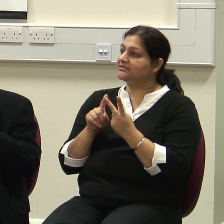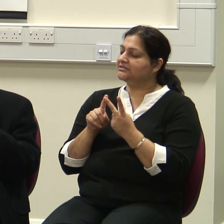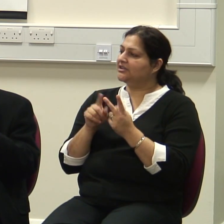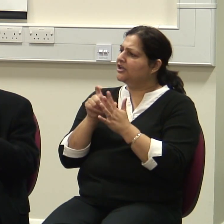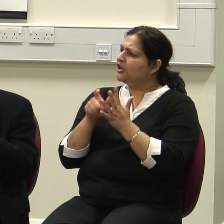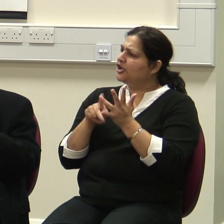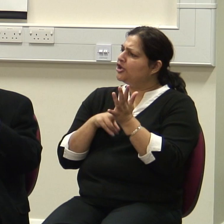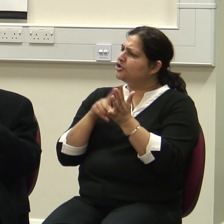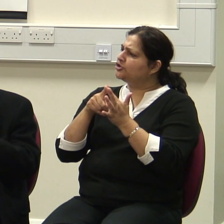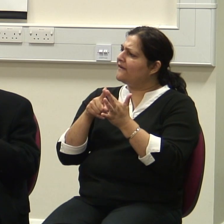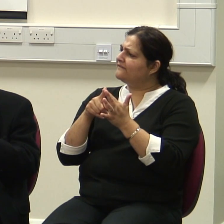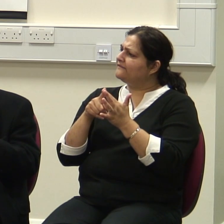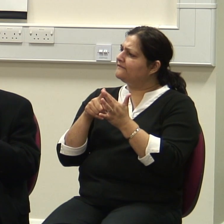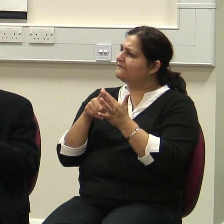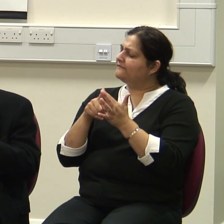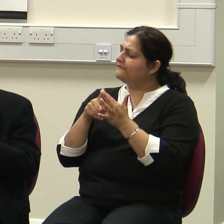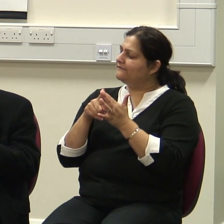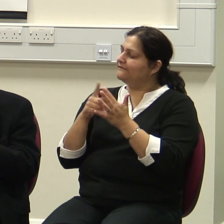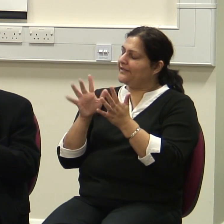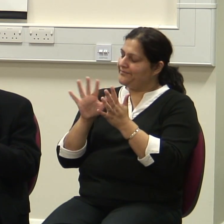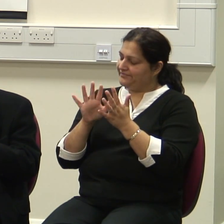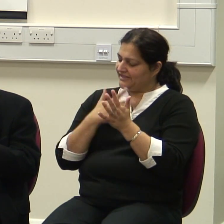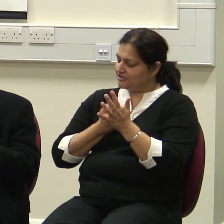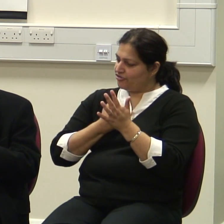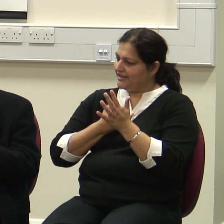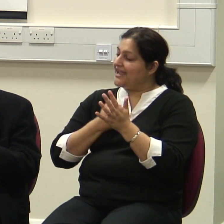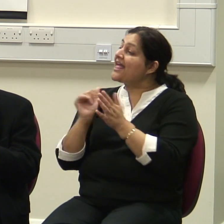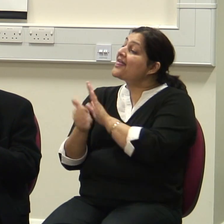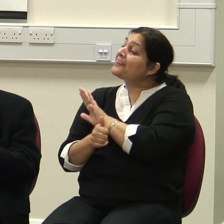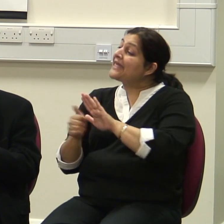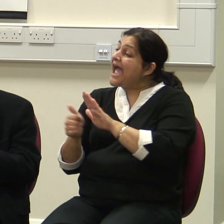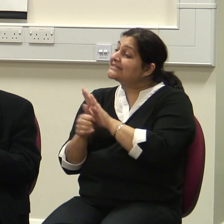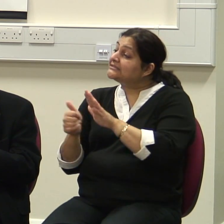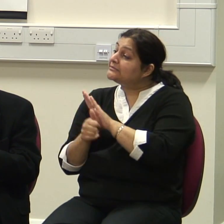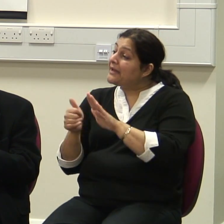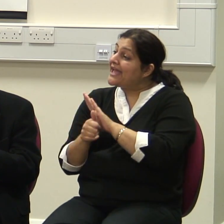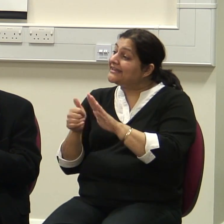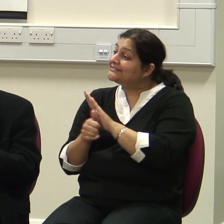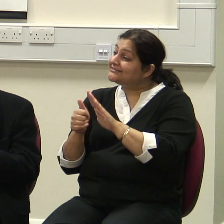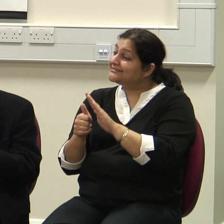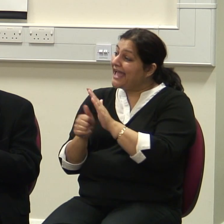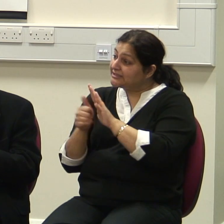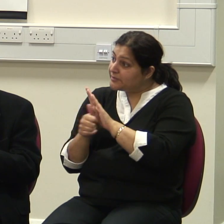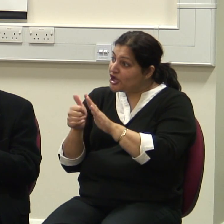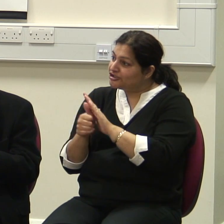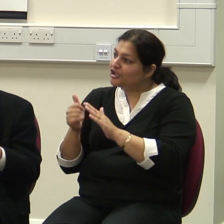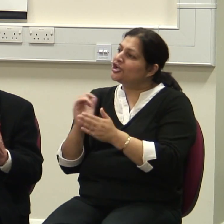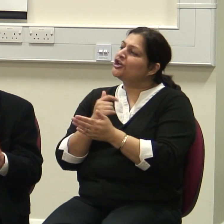the importance that your expert should be on tap, not on top – that’s an American